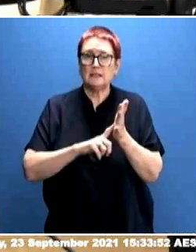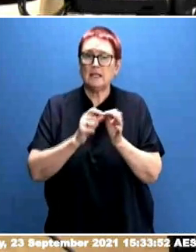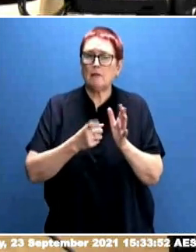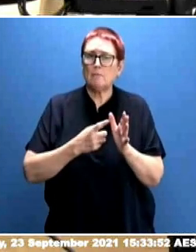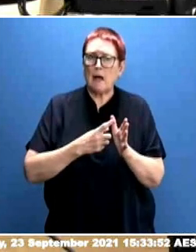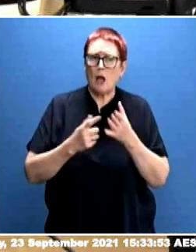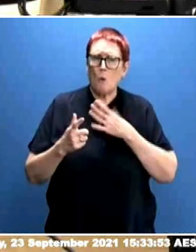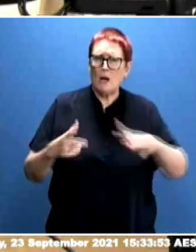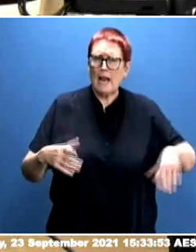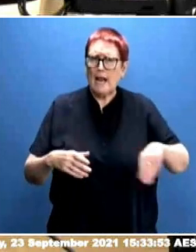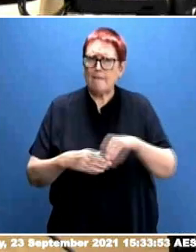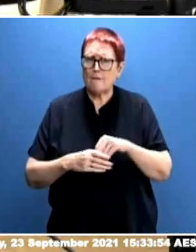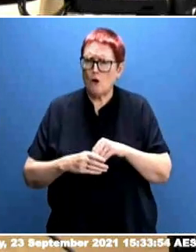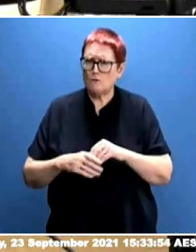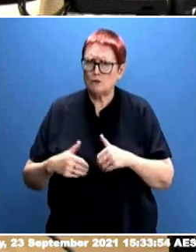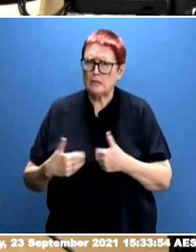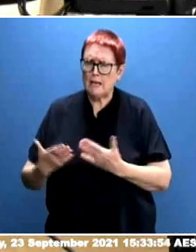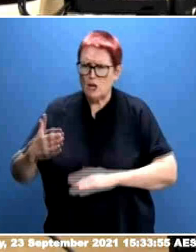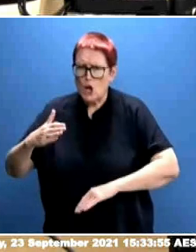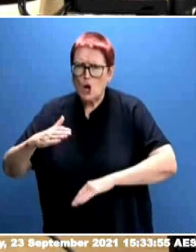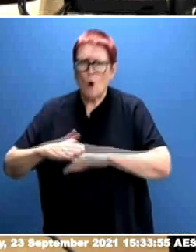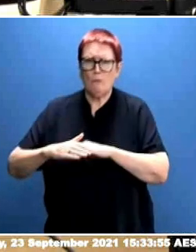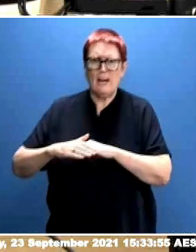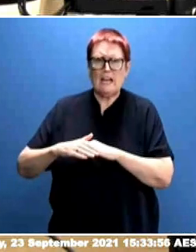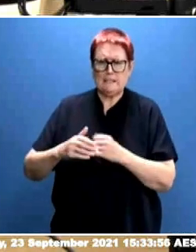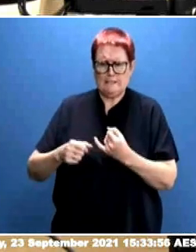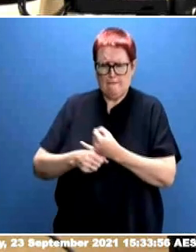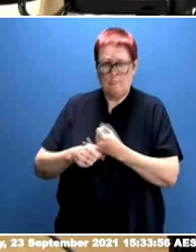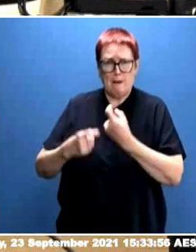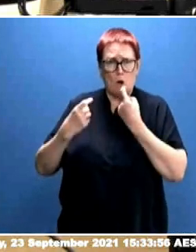the delivery of comprehensive primary healthcare to support children in the Safe